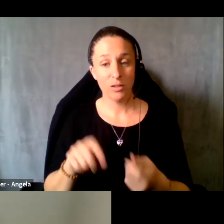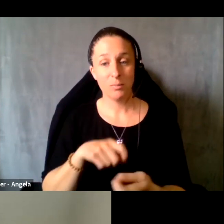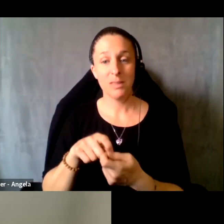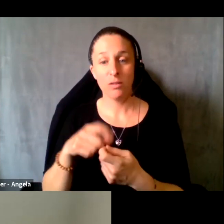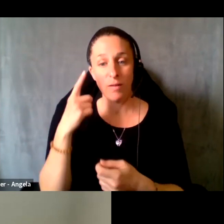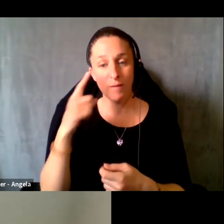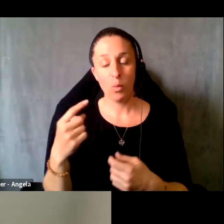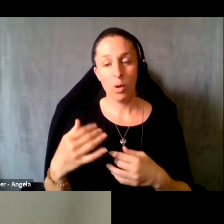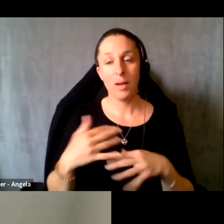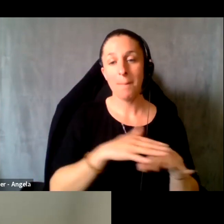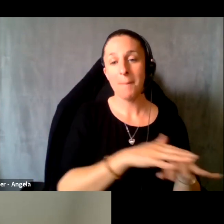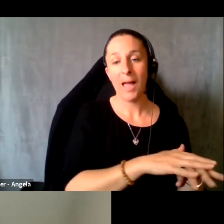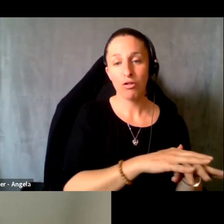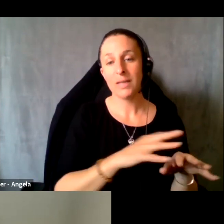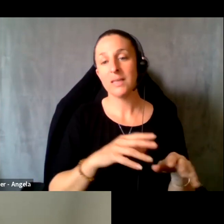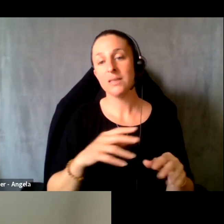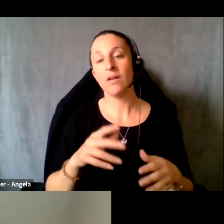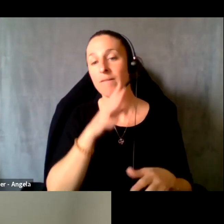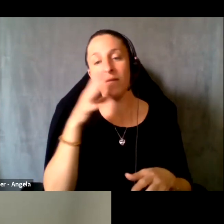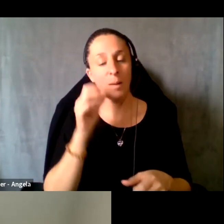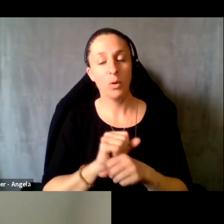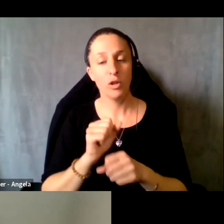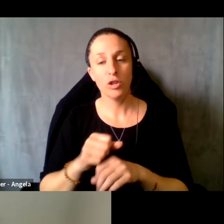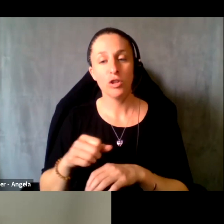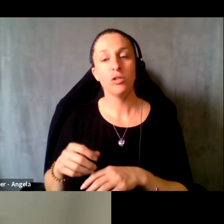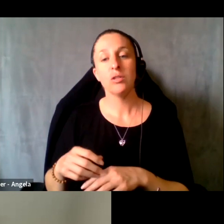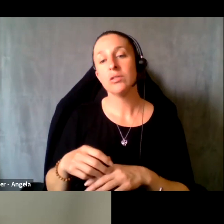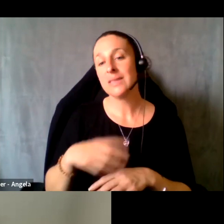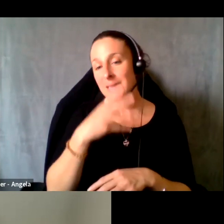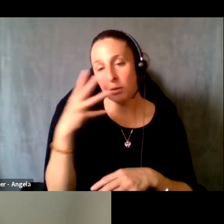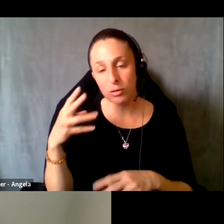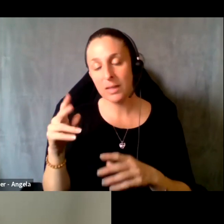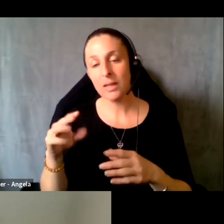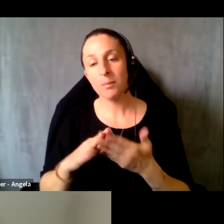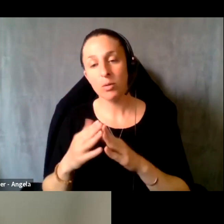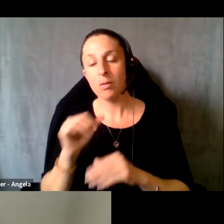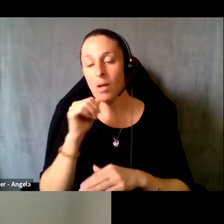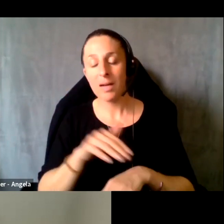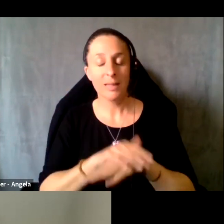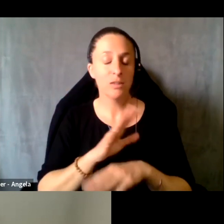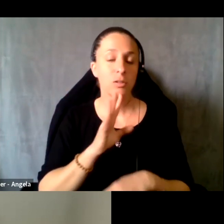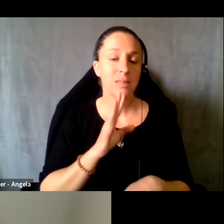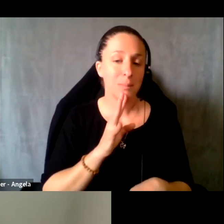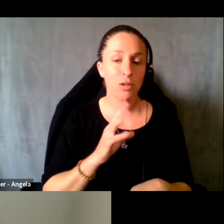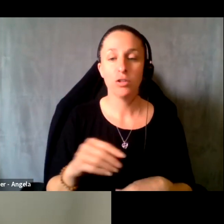farm workers and the immigrant community, and non-english speakers are really a lot